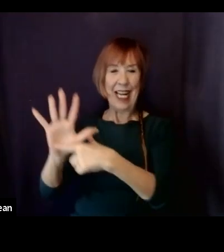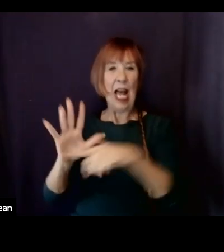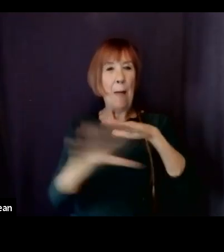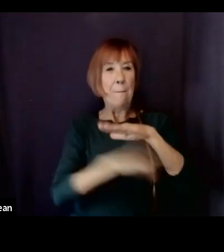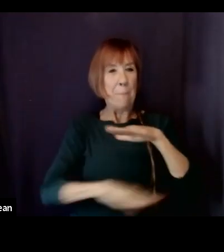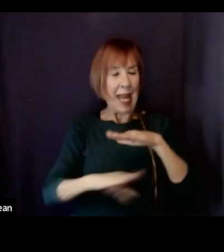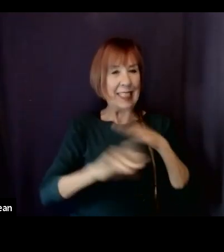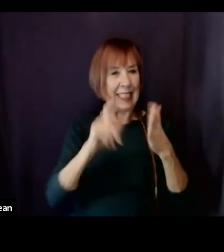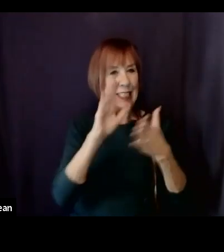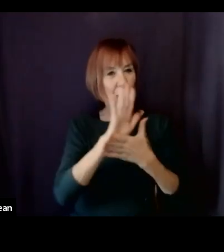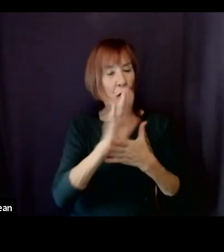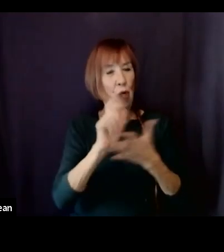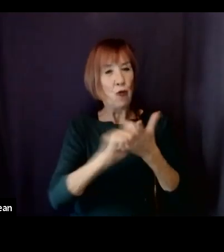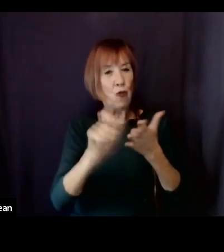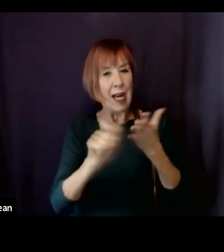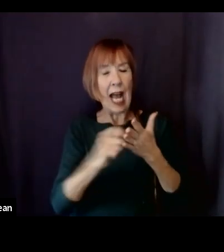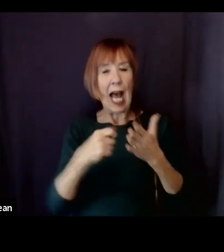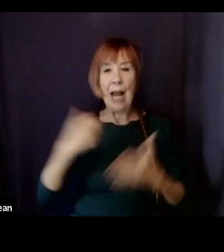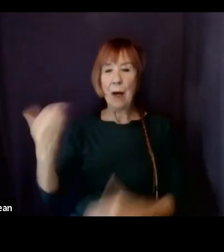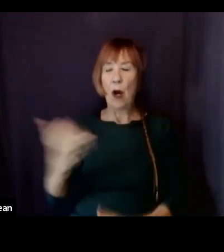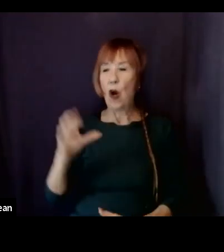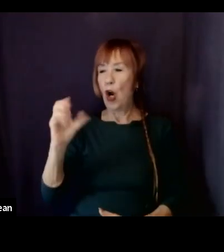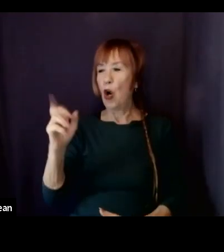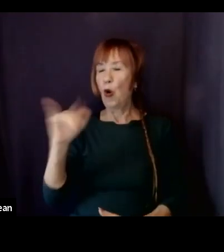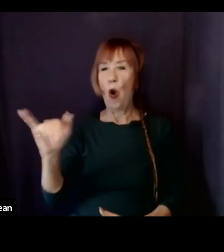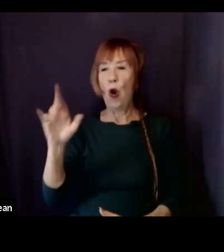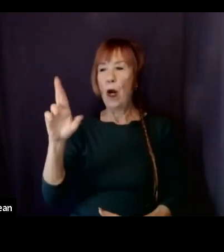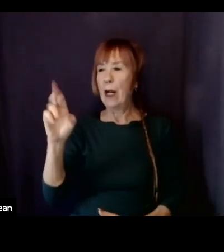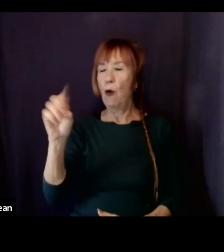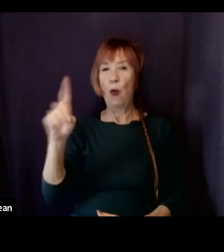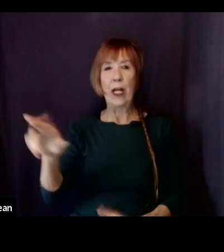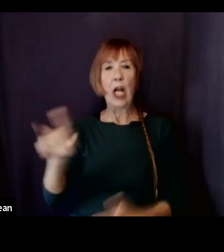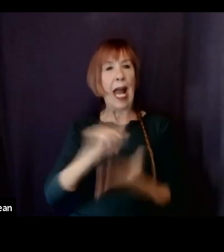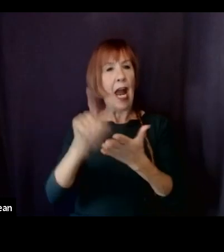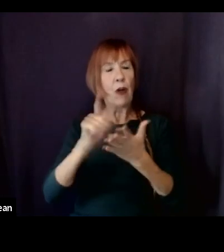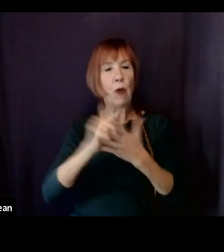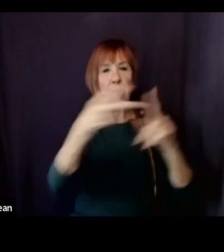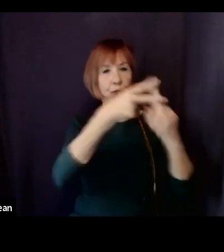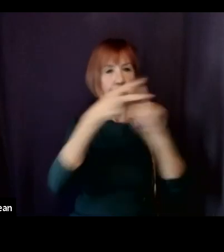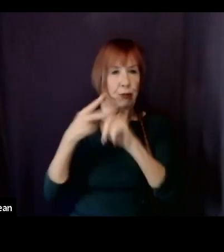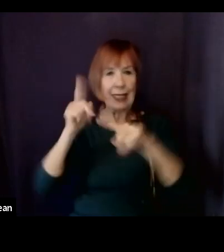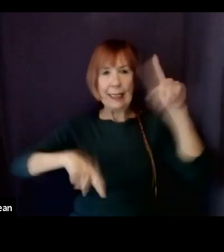I'm your host, Writer, Director, Cory Reeder. Each week I gather a diverse panel of staff, writers,